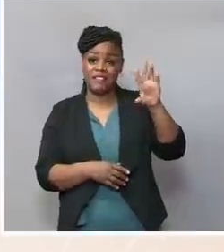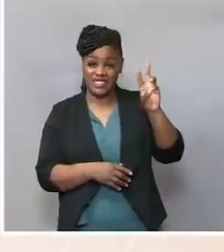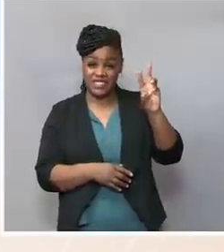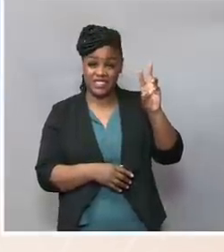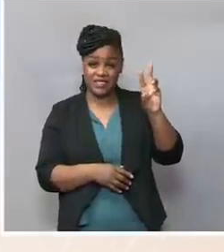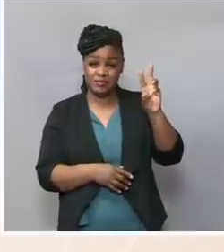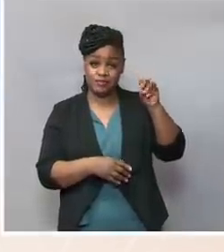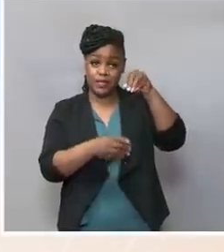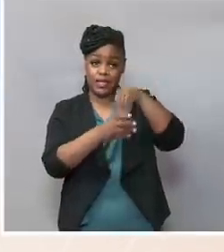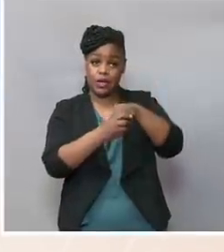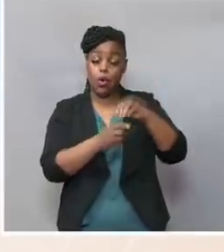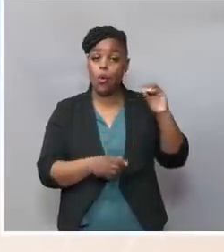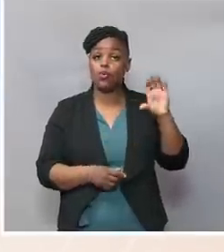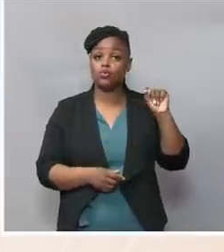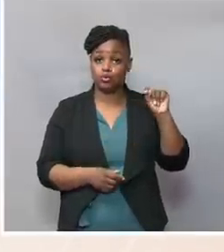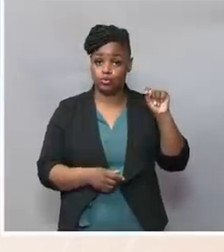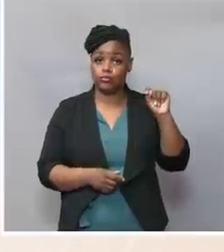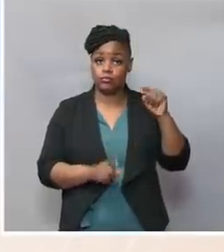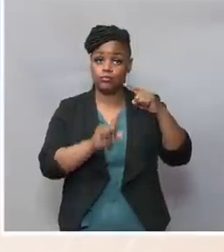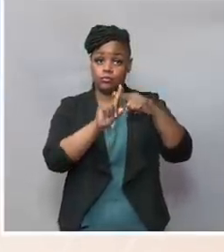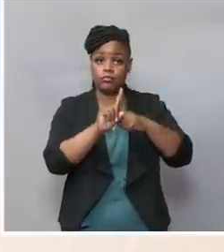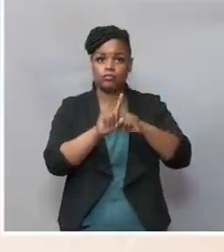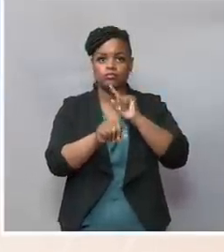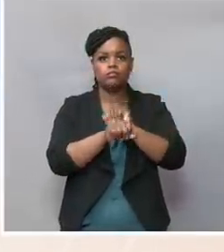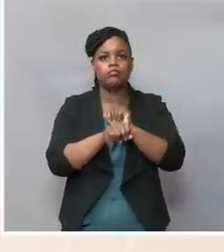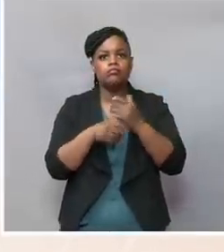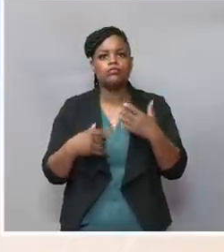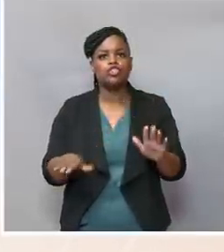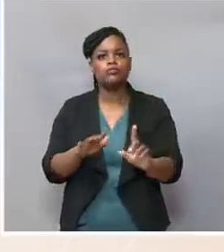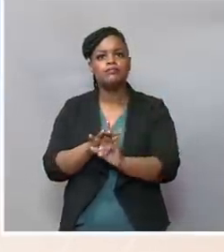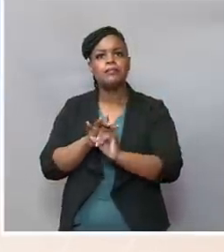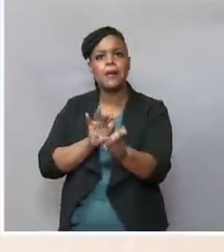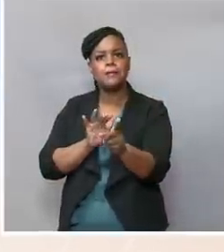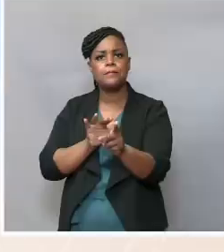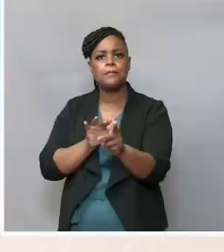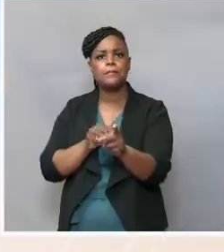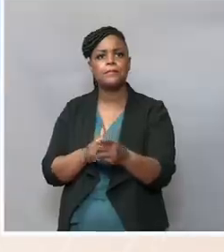The evidence that we have of this escape is based on a runaway notice